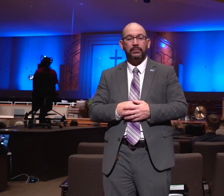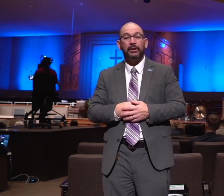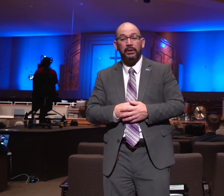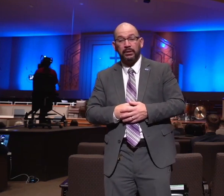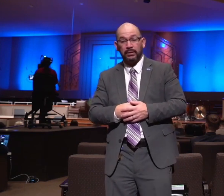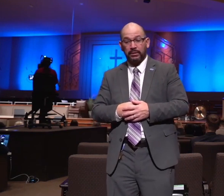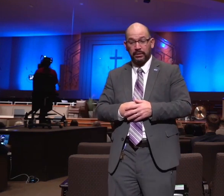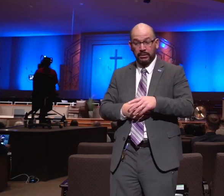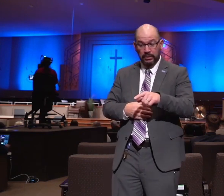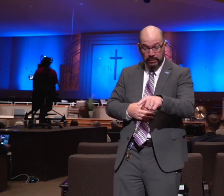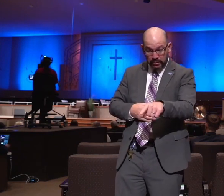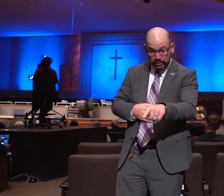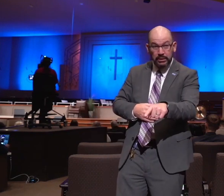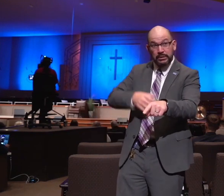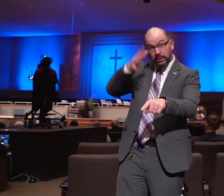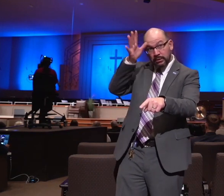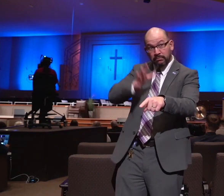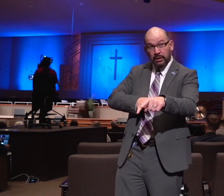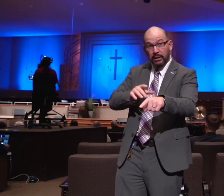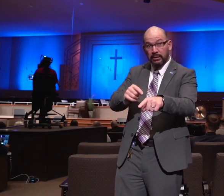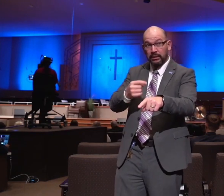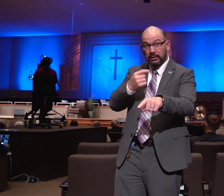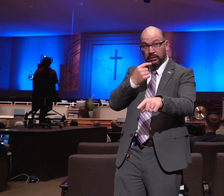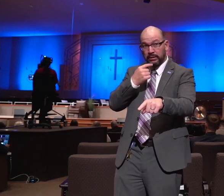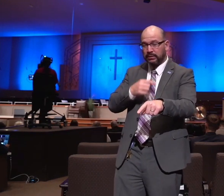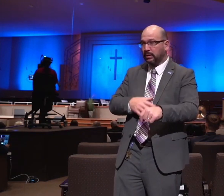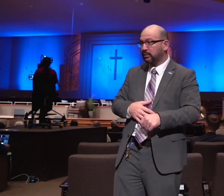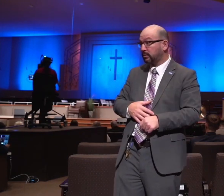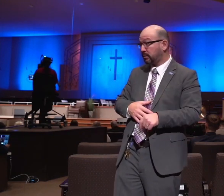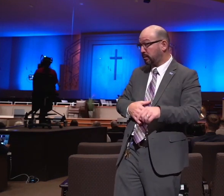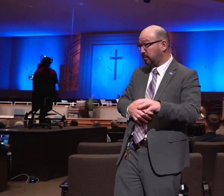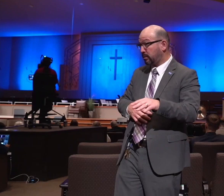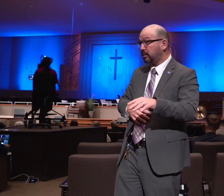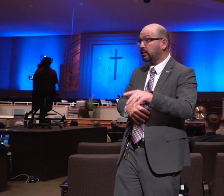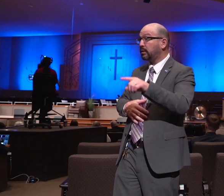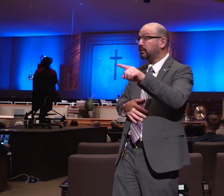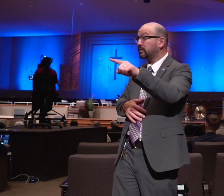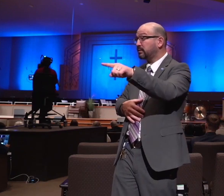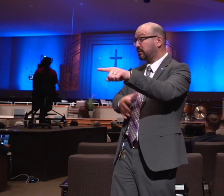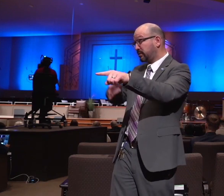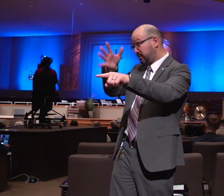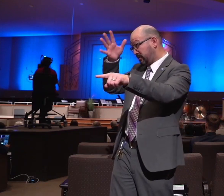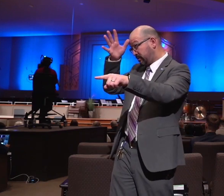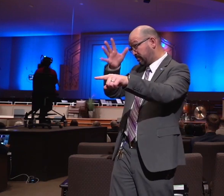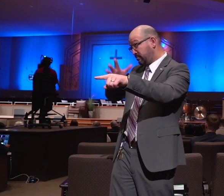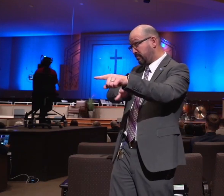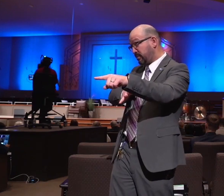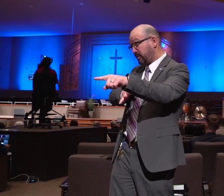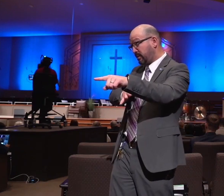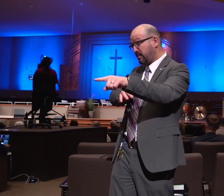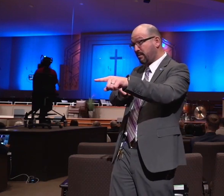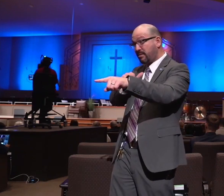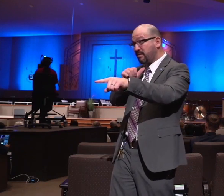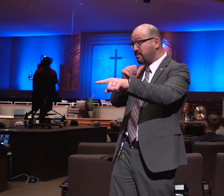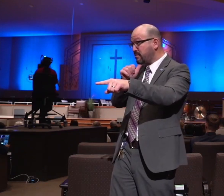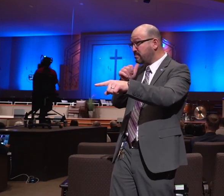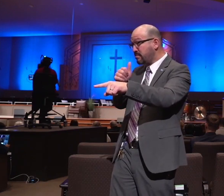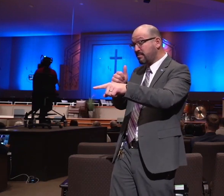preacher he doesn't have your heart